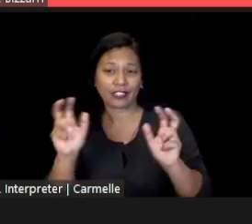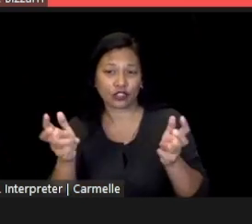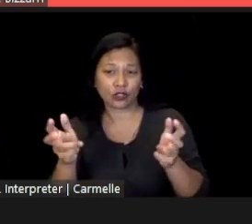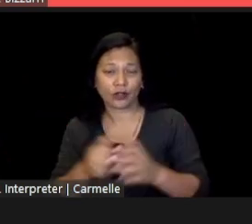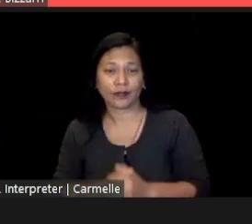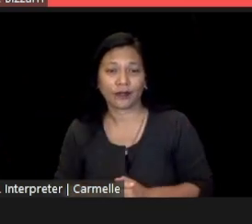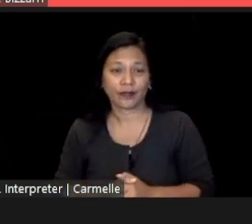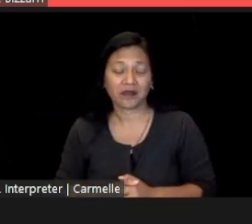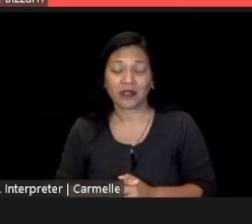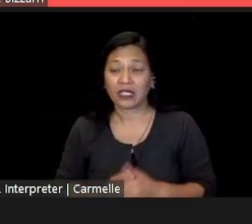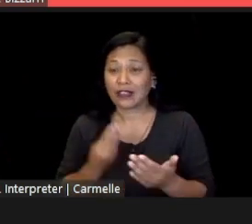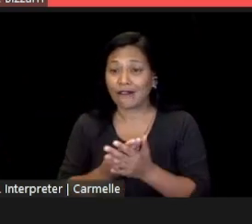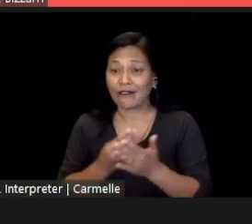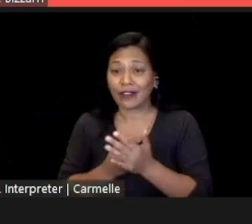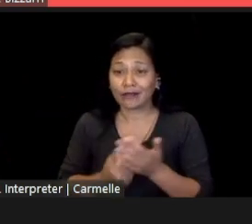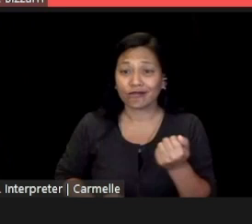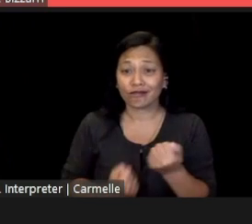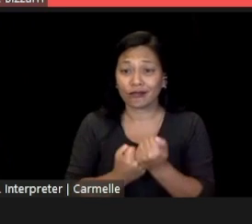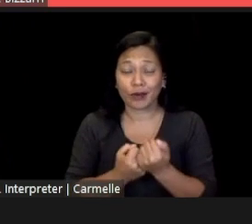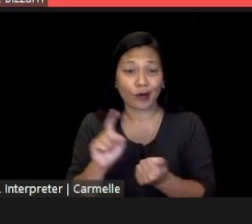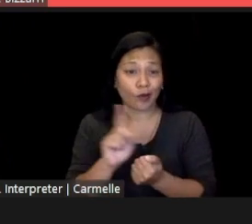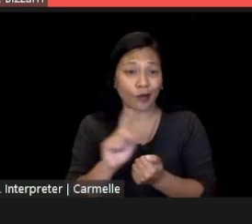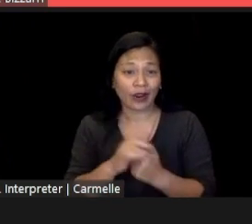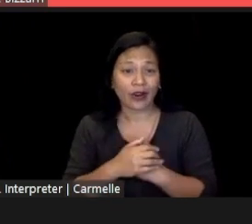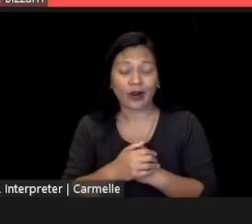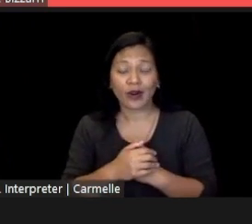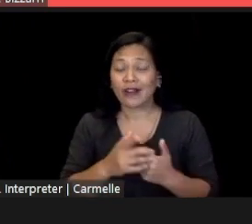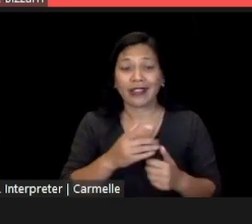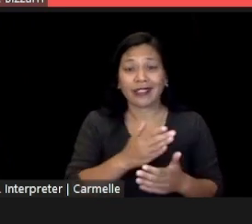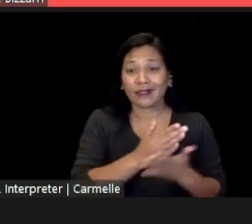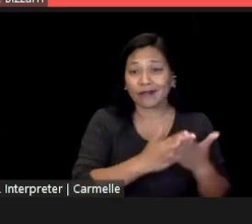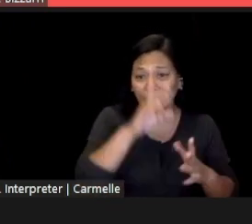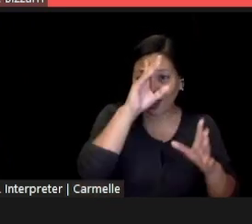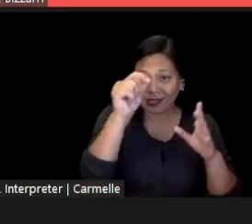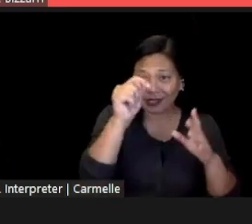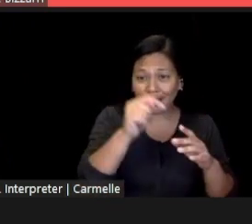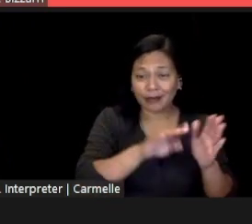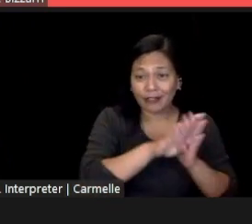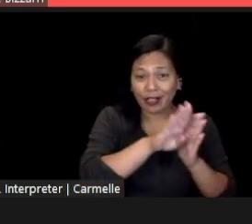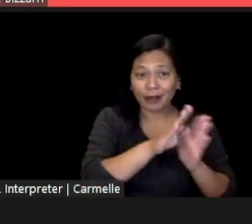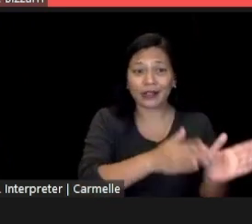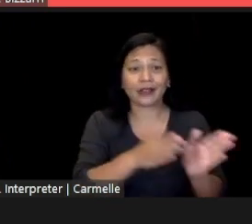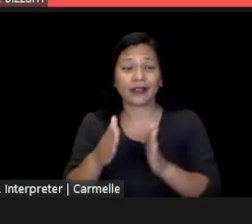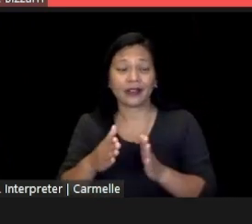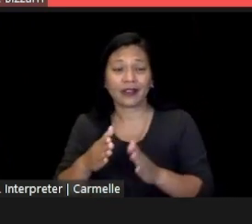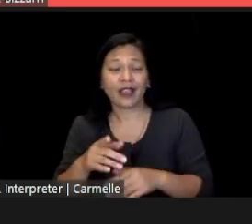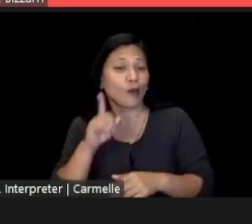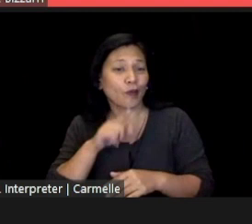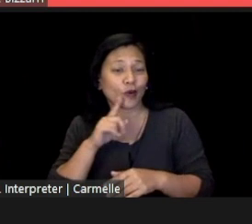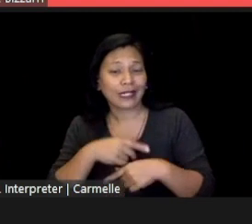We fund projects on the interactive side at conceptualization. Through to prototyping to advance that kind of progress.